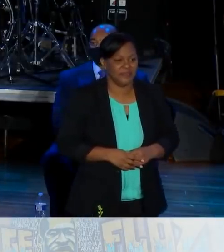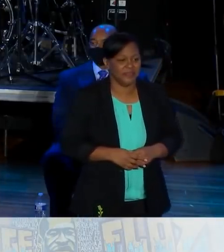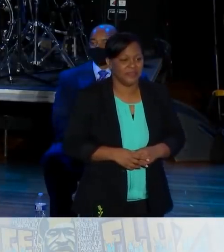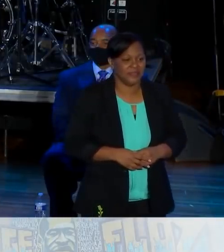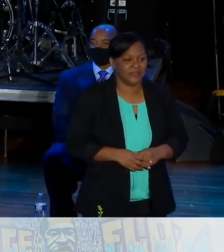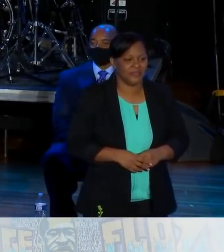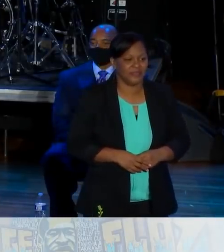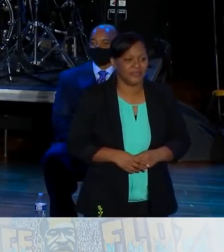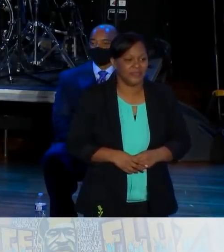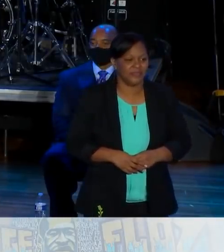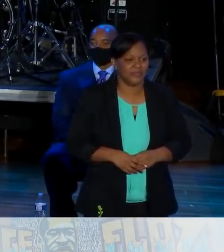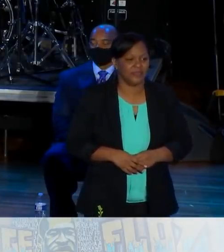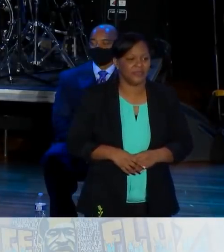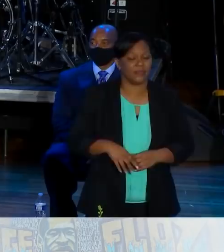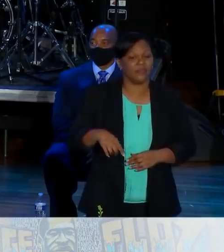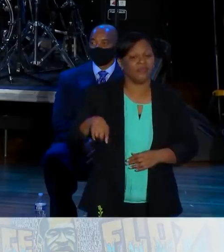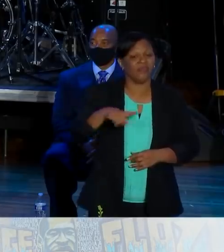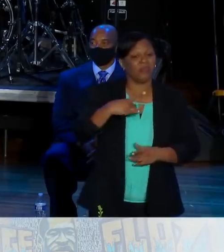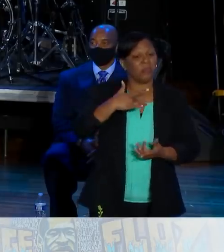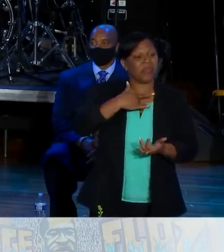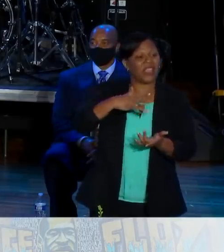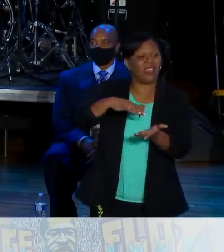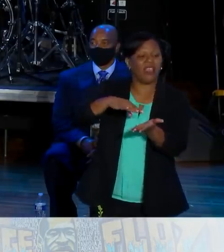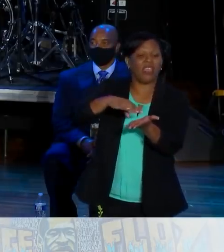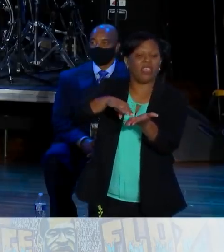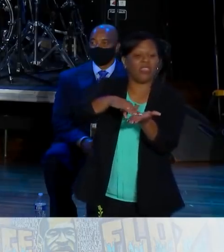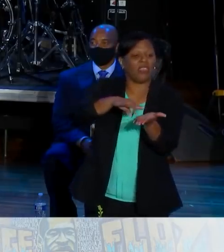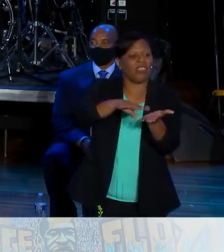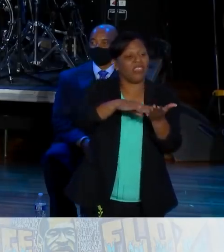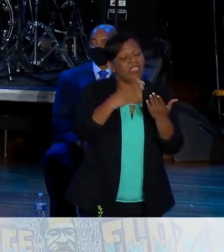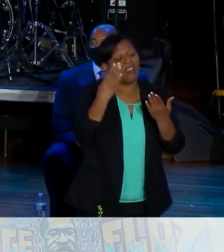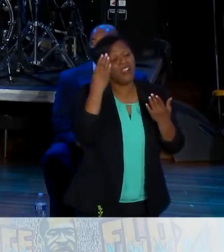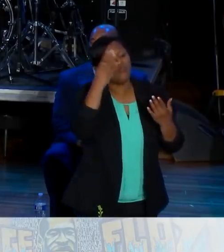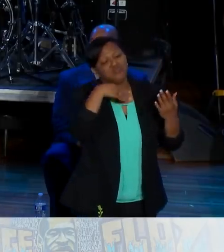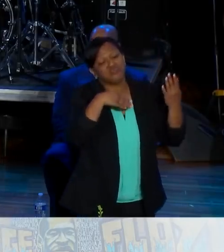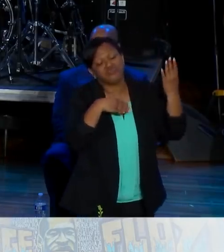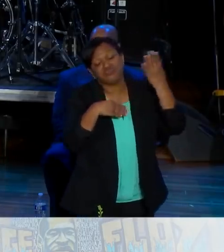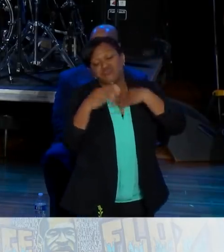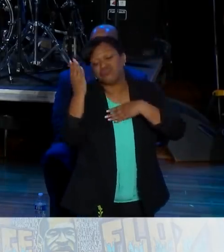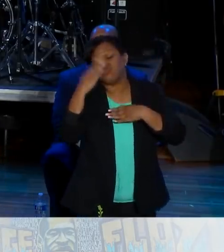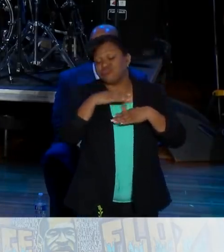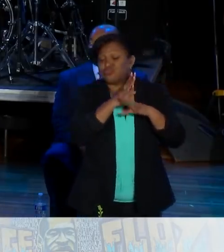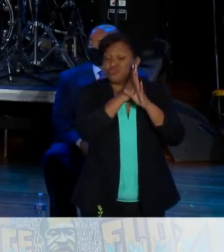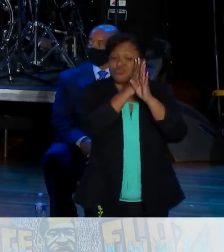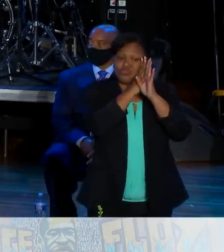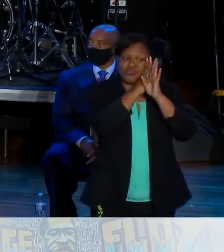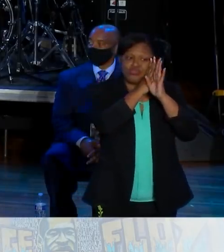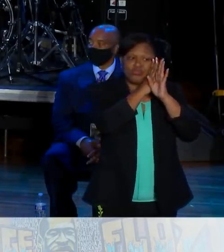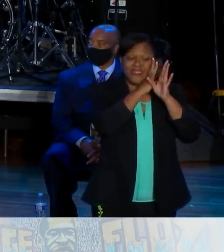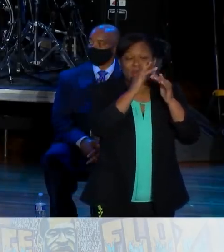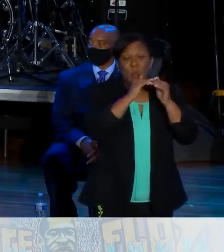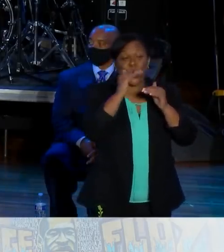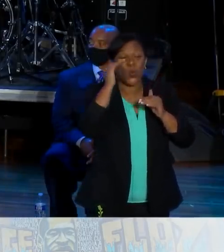I'M THE BLOWUP MAN AND I DON'T APOLOGIZE FOR THAT. BECAUSE YOU GET AWAY WITH TOO